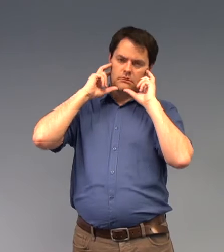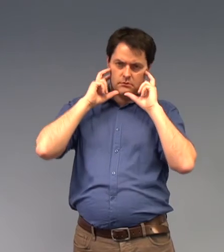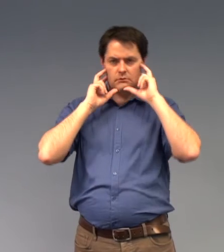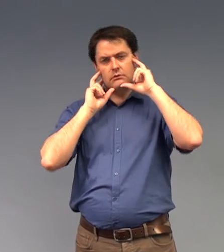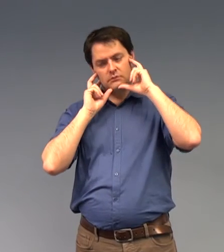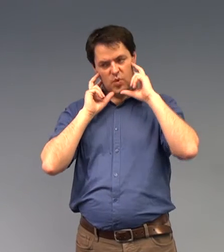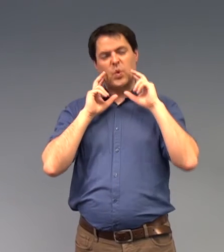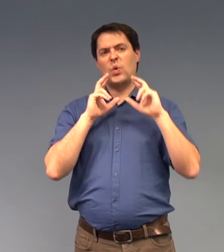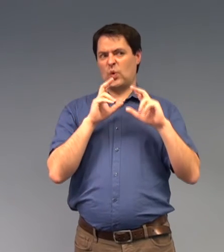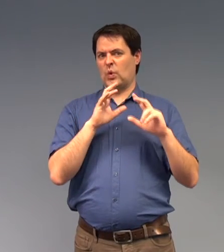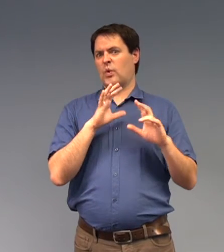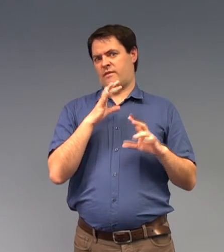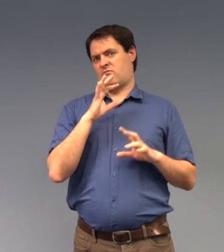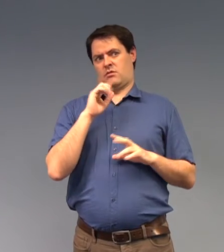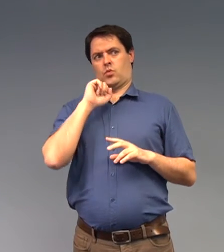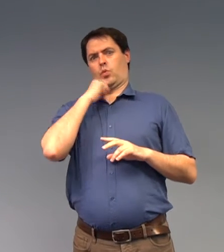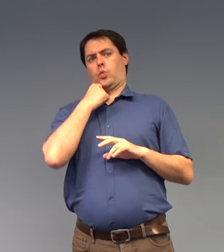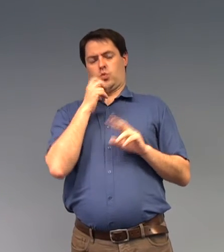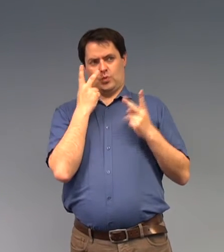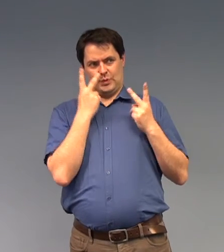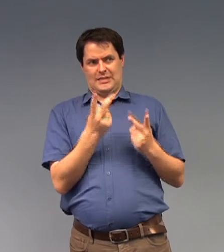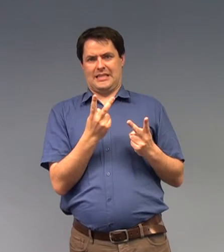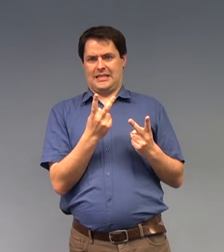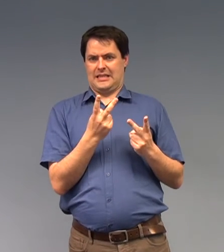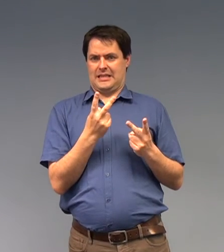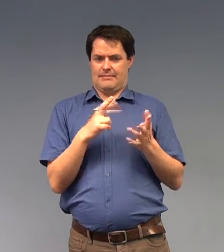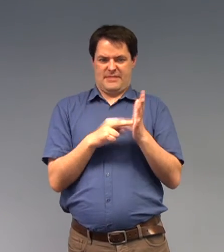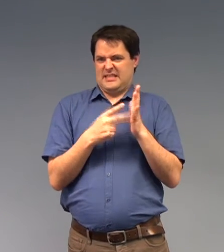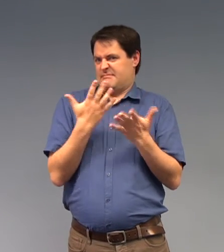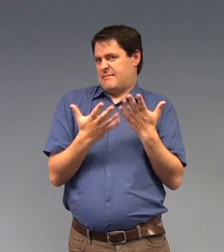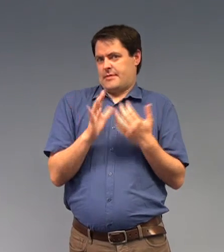And we often saw that smaller pieces of information were nested within larger prosodic structures.